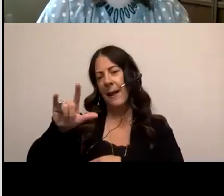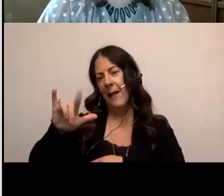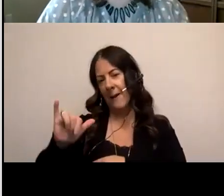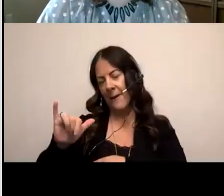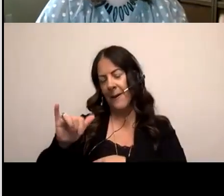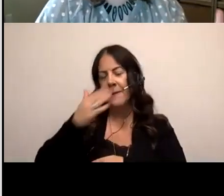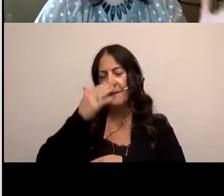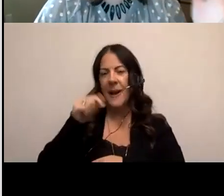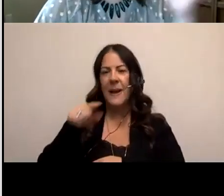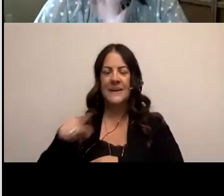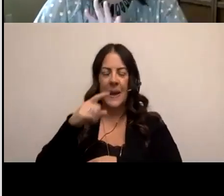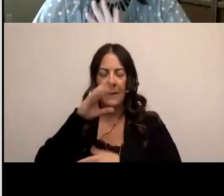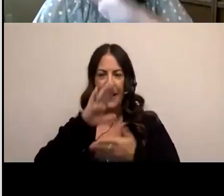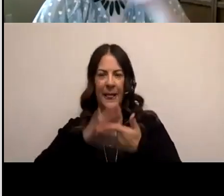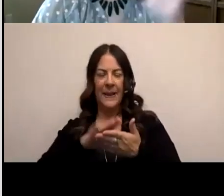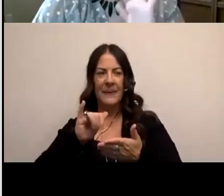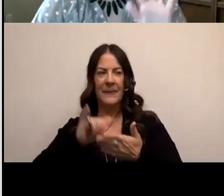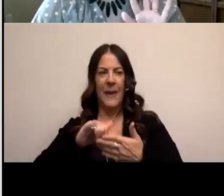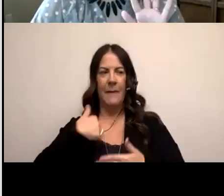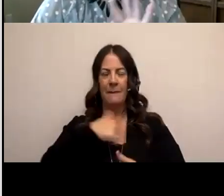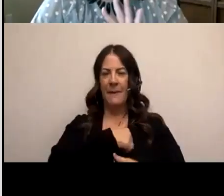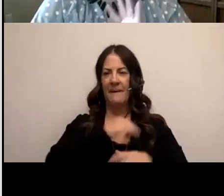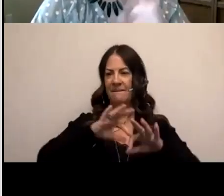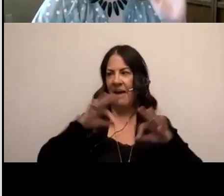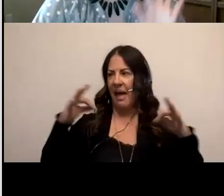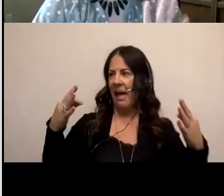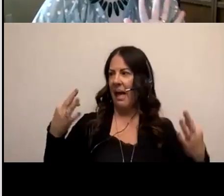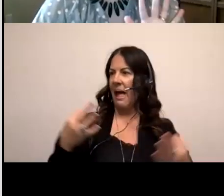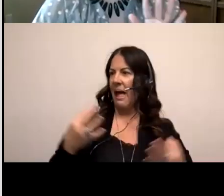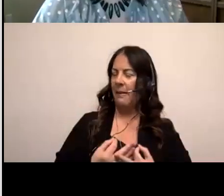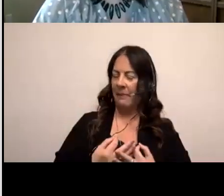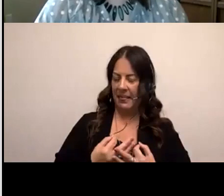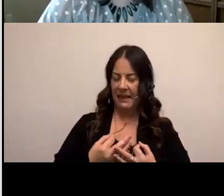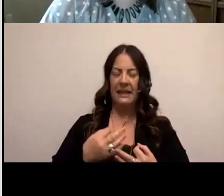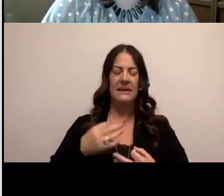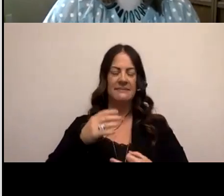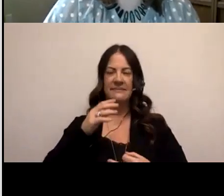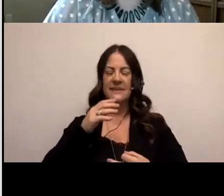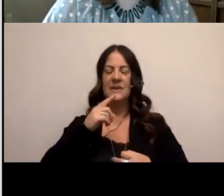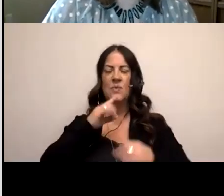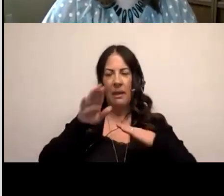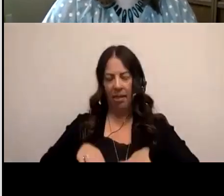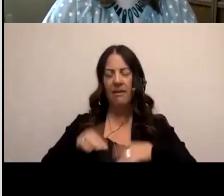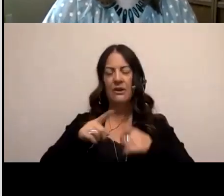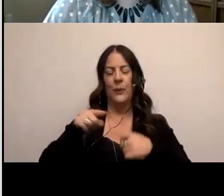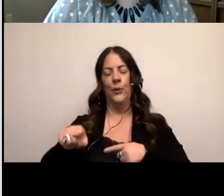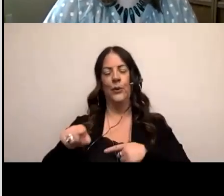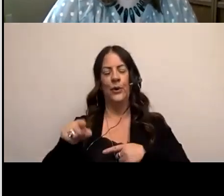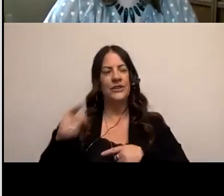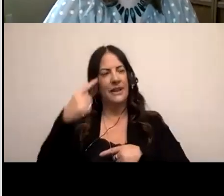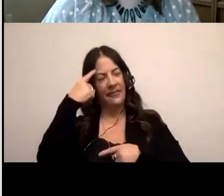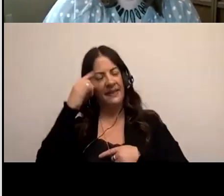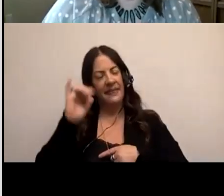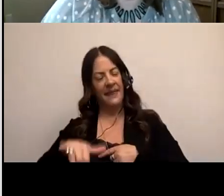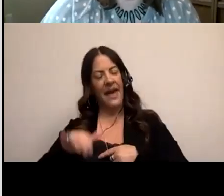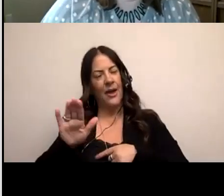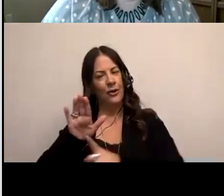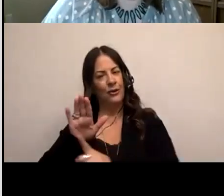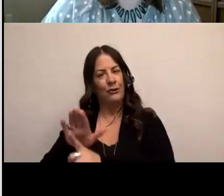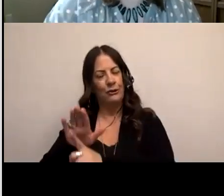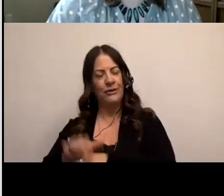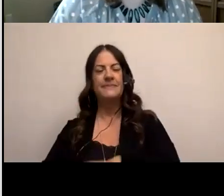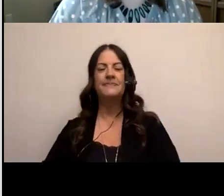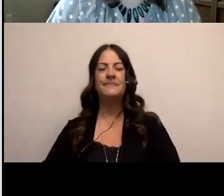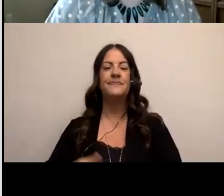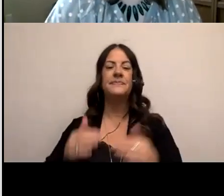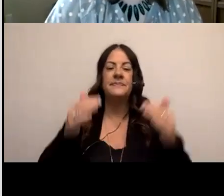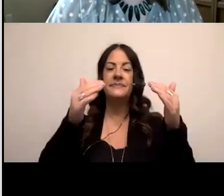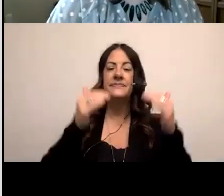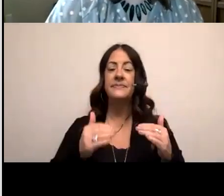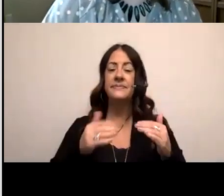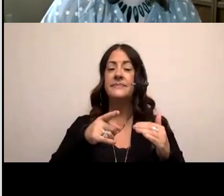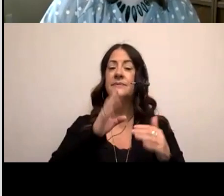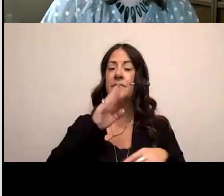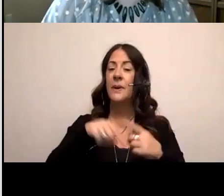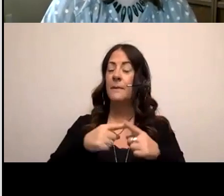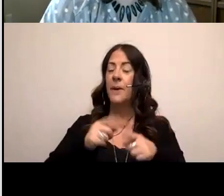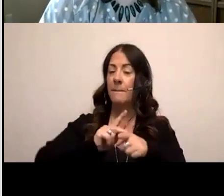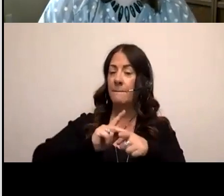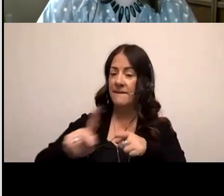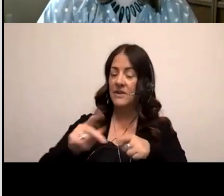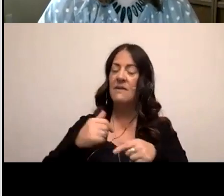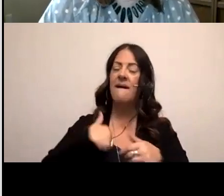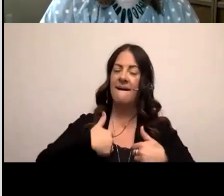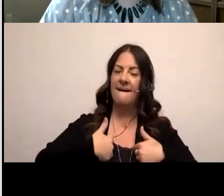SHE'S THINKS SHE IS OUR SERVANT AND PROFESSIONALLY I AM LIKE NANSCY SAID A PHD CANDIDATE AT THE